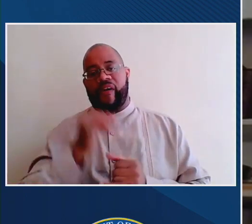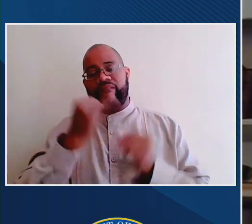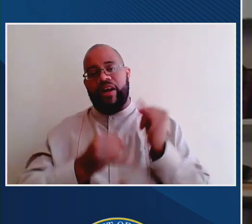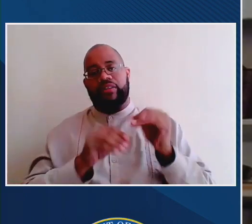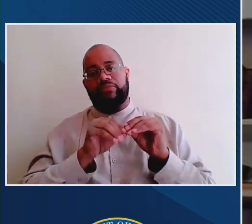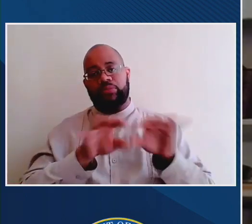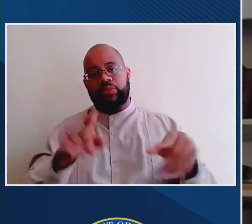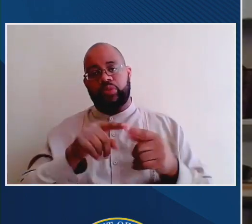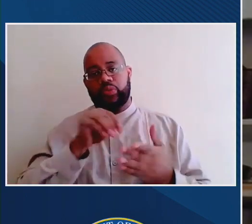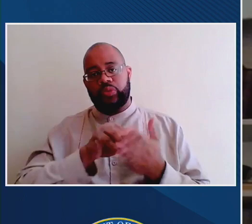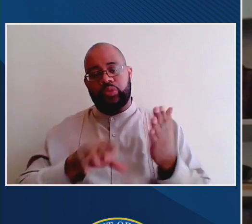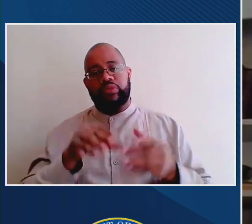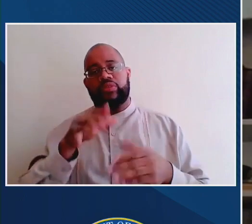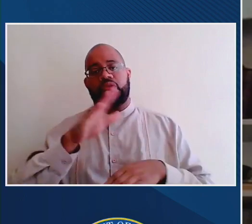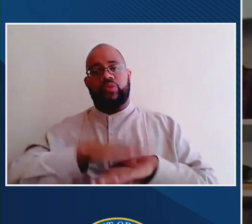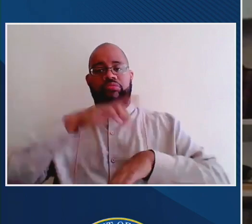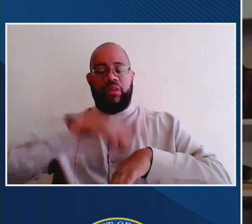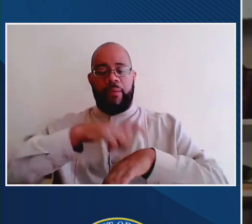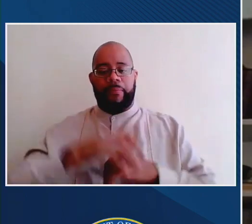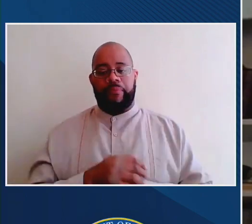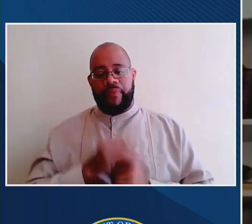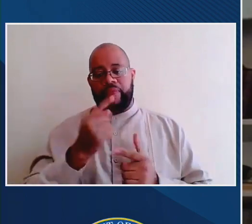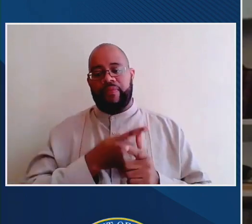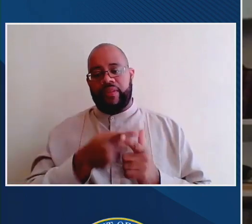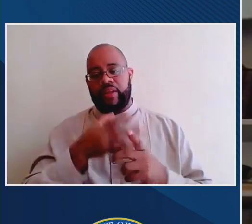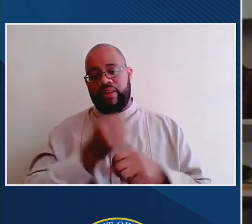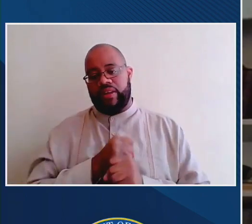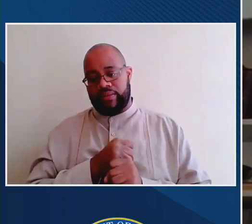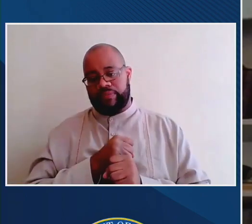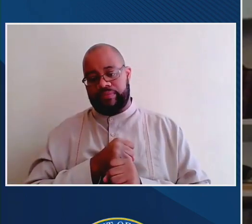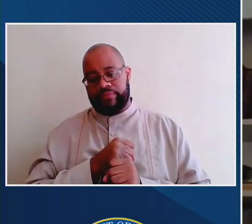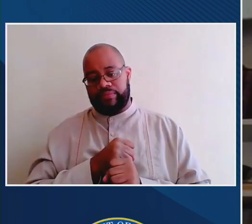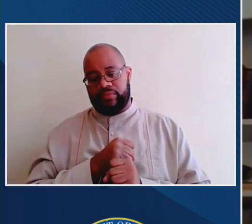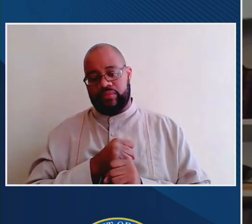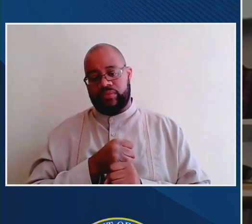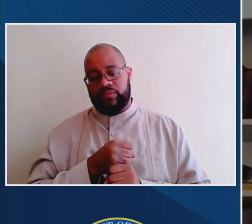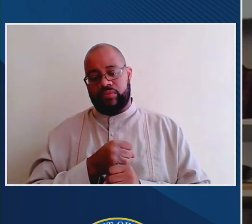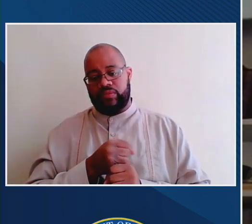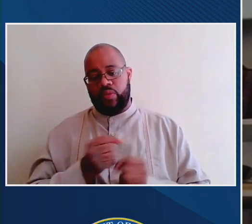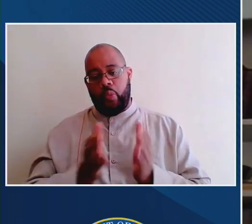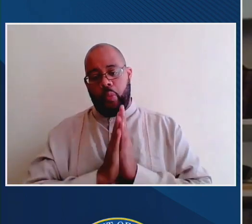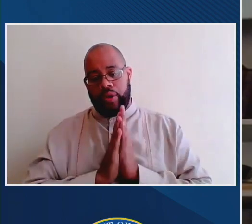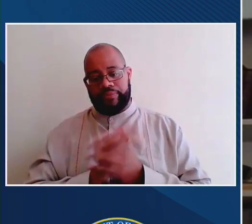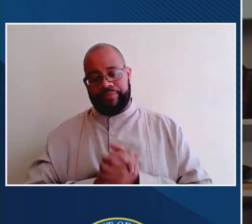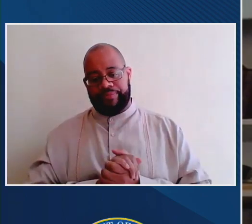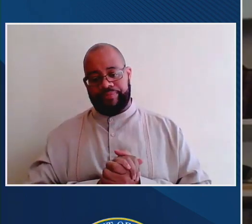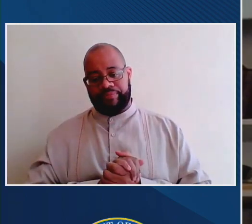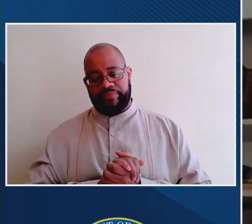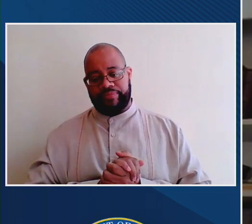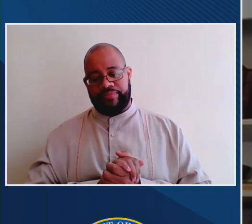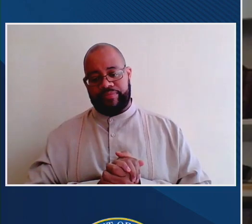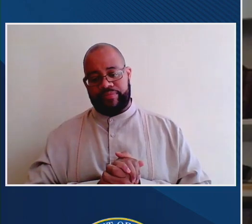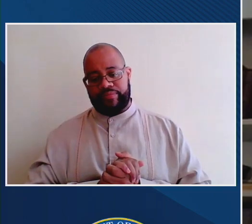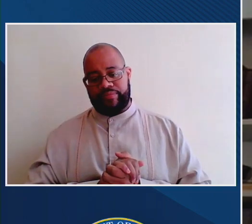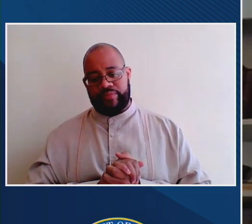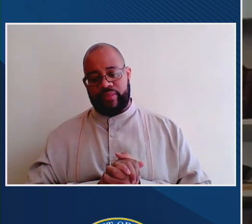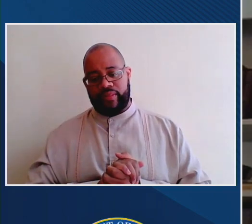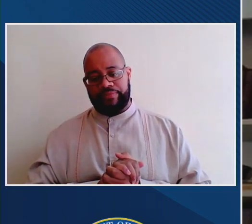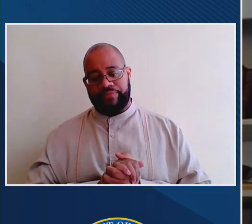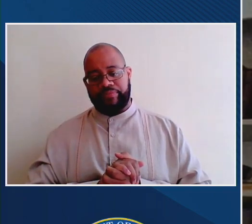timely manner and then get their requests into us. And, you know, I think that we're talking about 180 days.